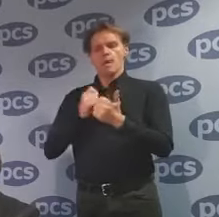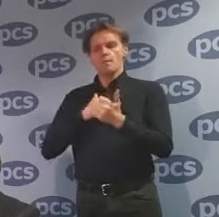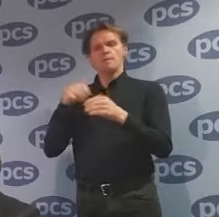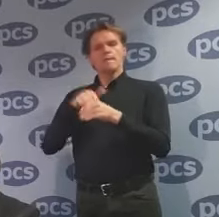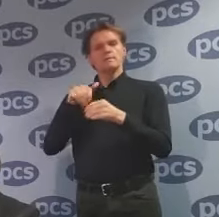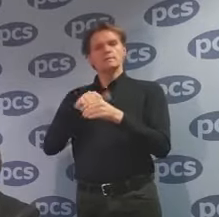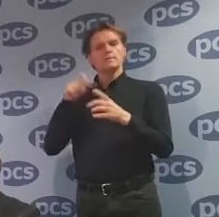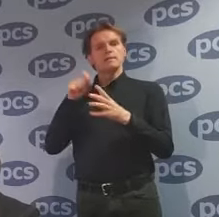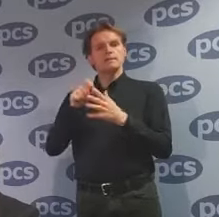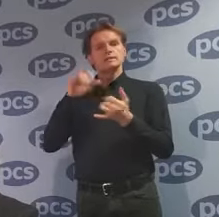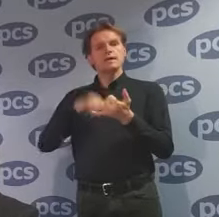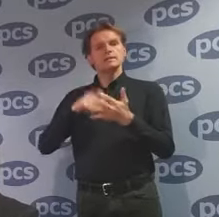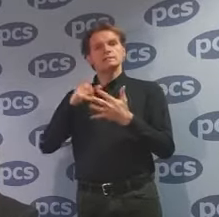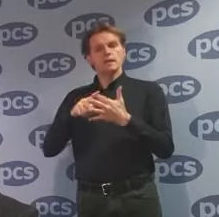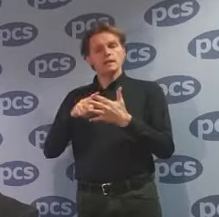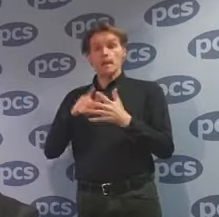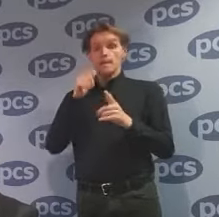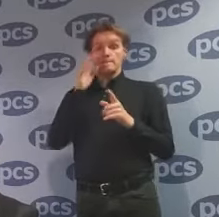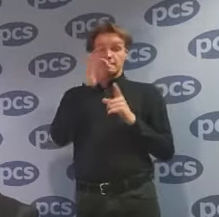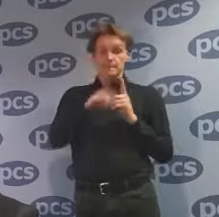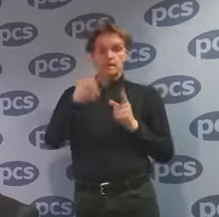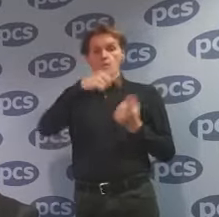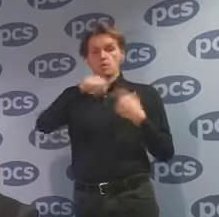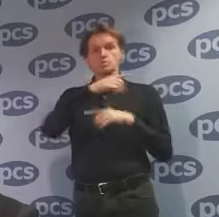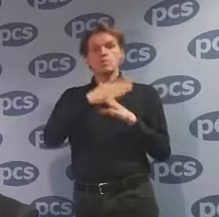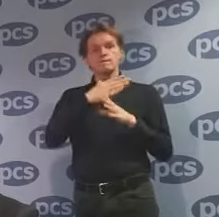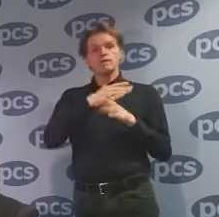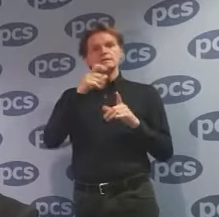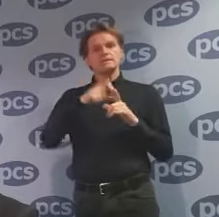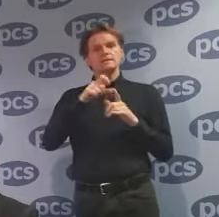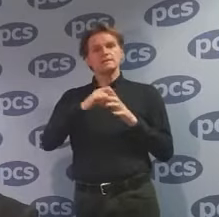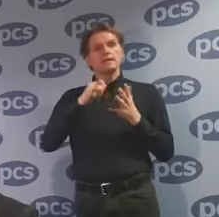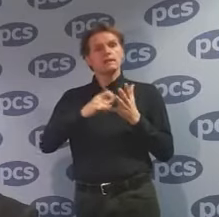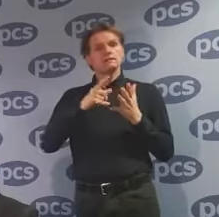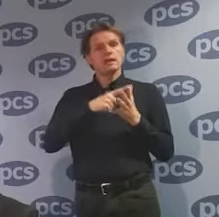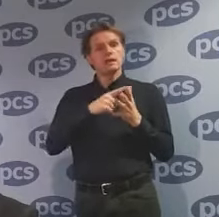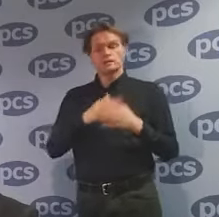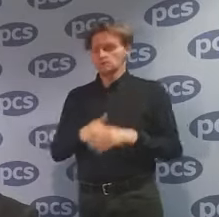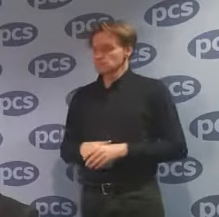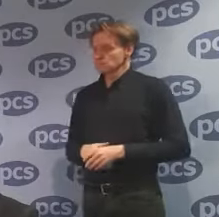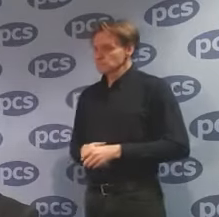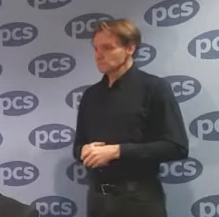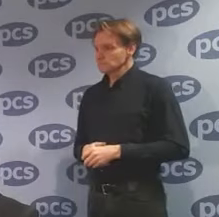working for the DVSA. Thanks Mark certainly echo that request and on behalf of